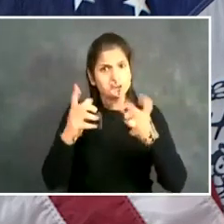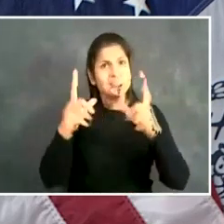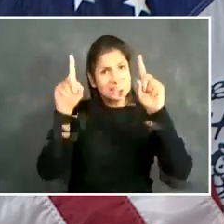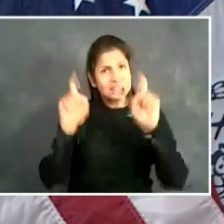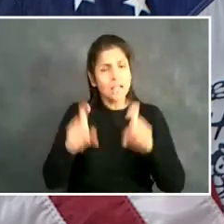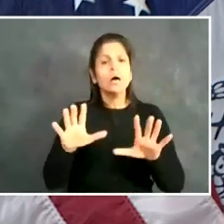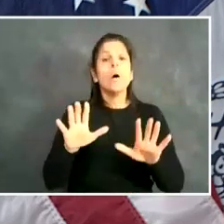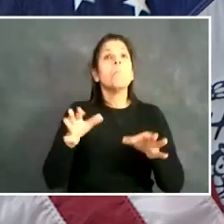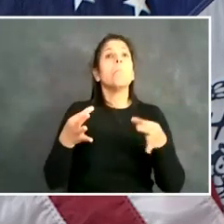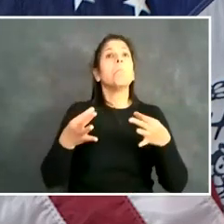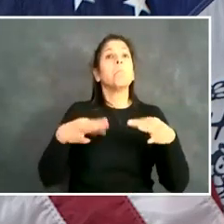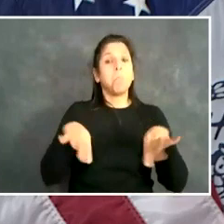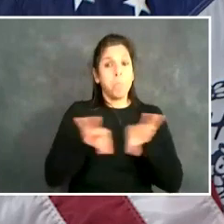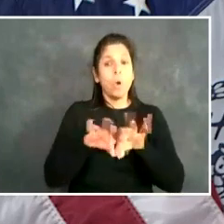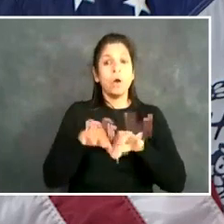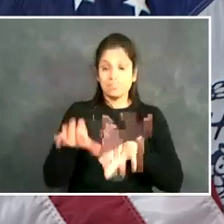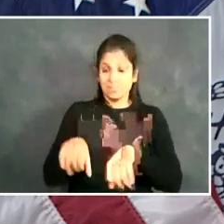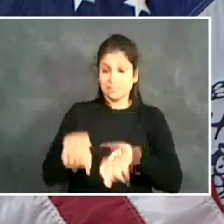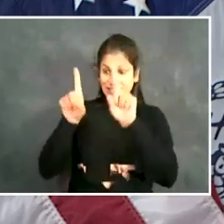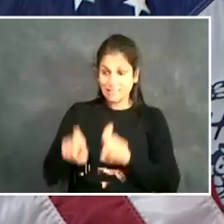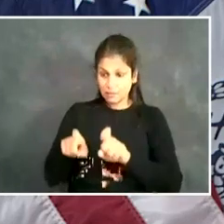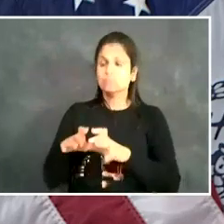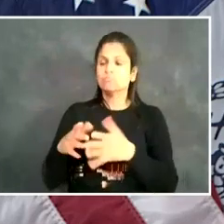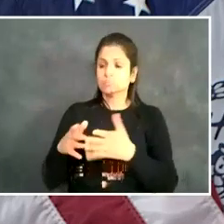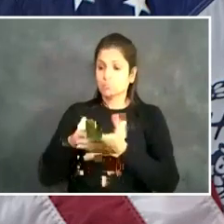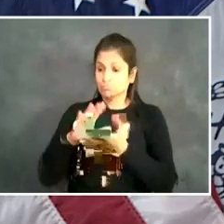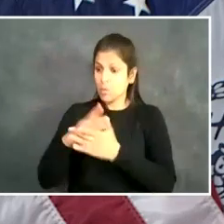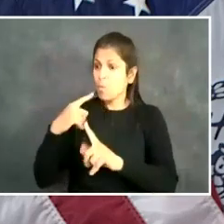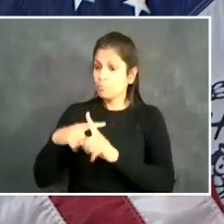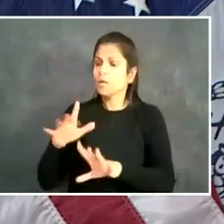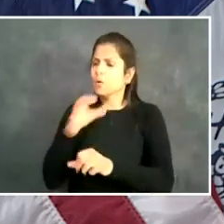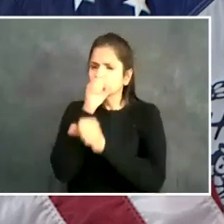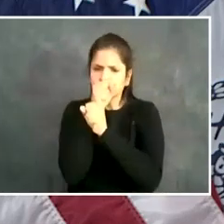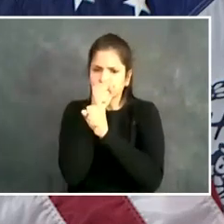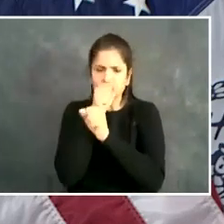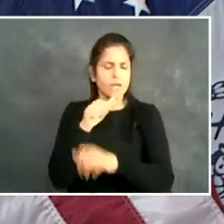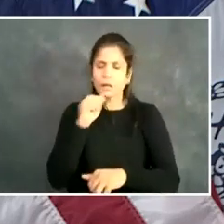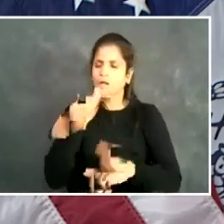SOMEONE NEEDED TESTING, THEY WOULD GET TESTING AND KNOW THAT